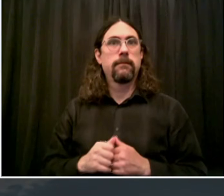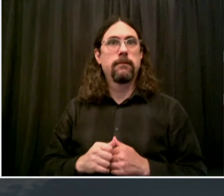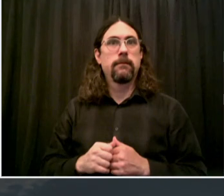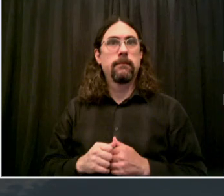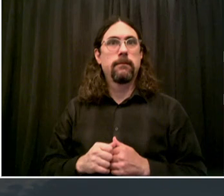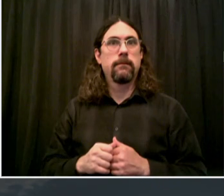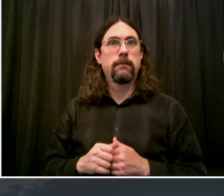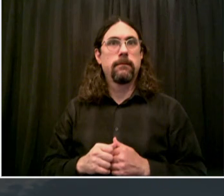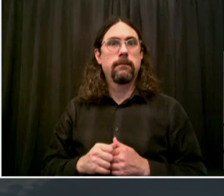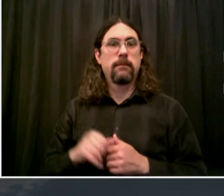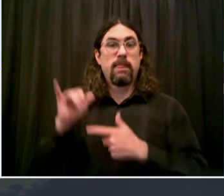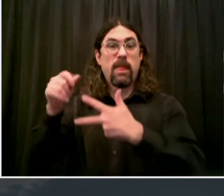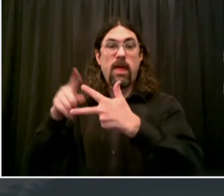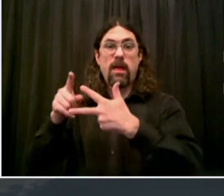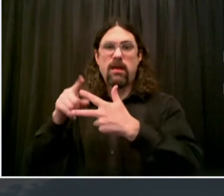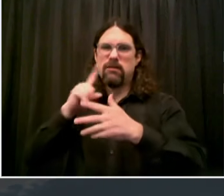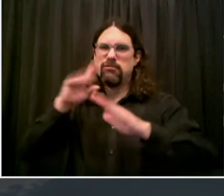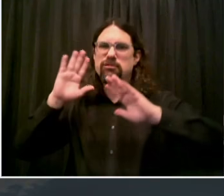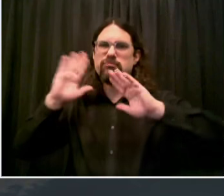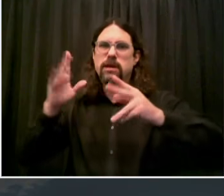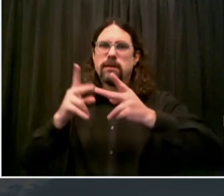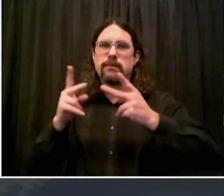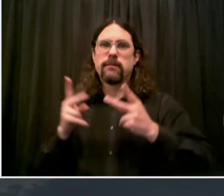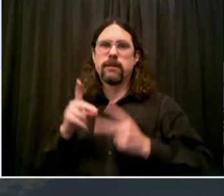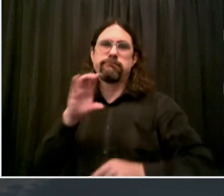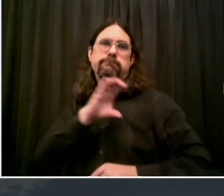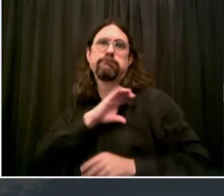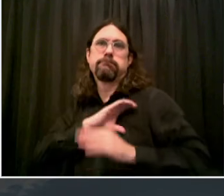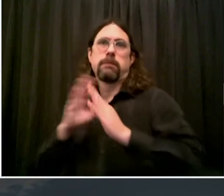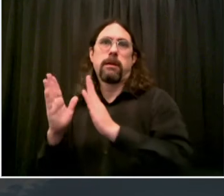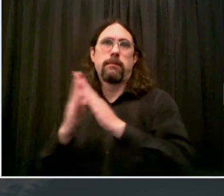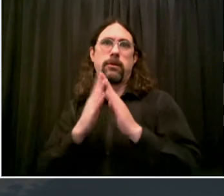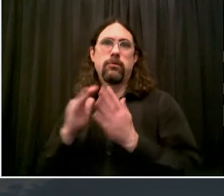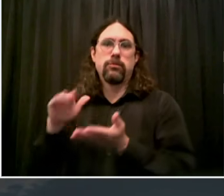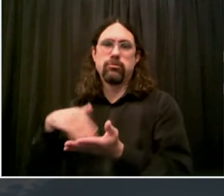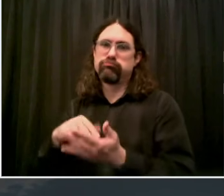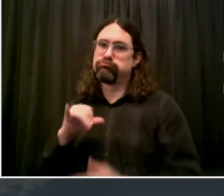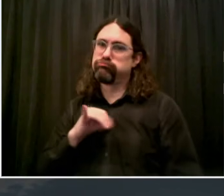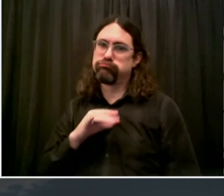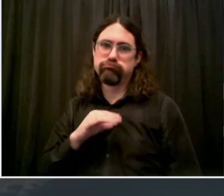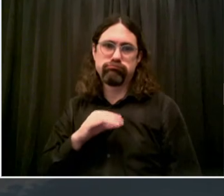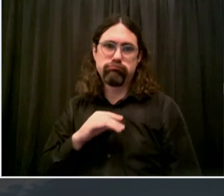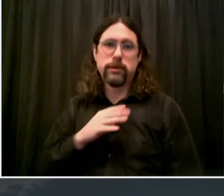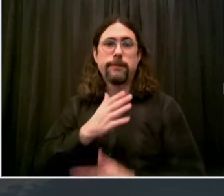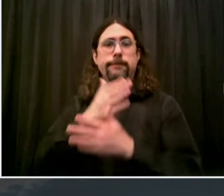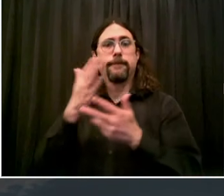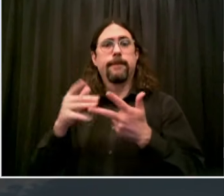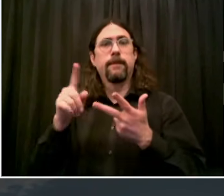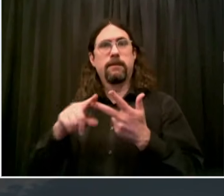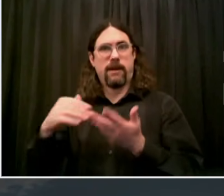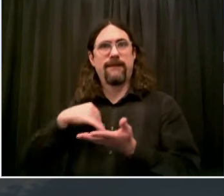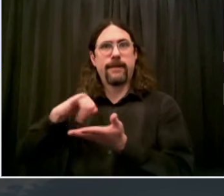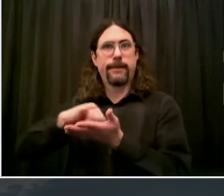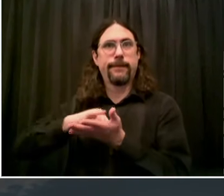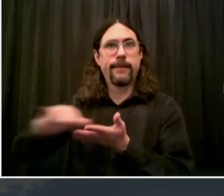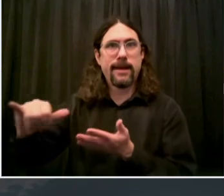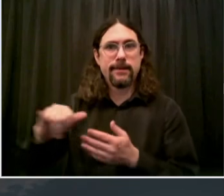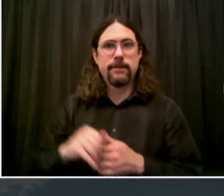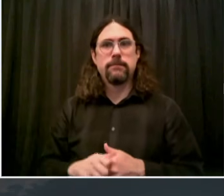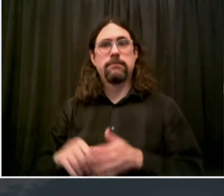CLAREMONT. IN BROOKLYN.